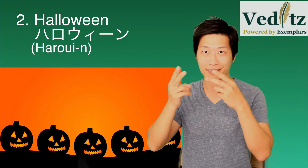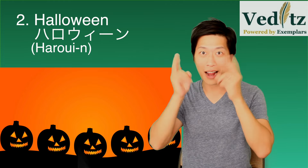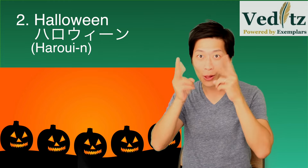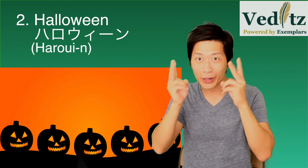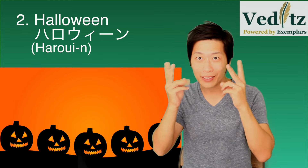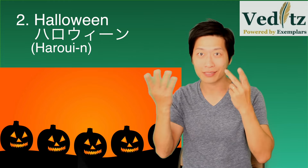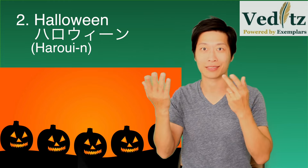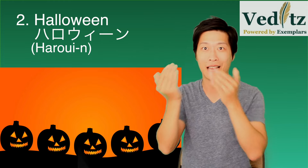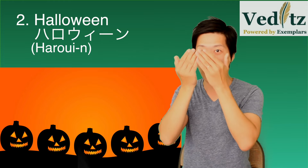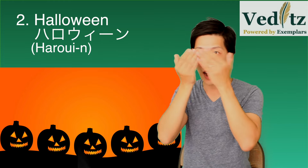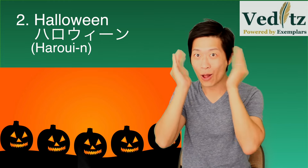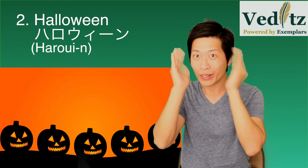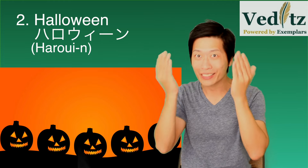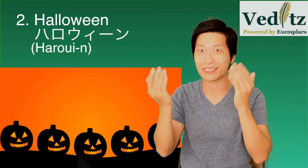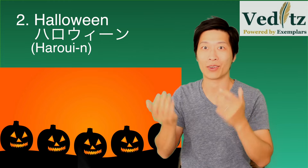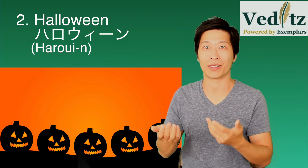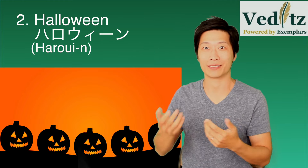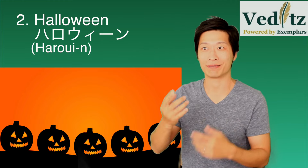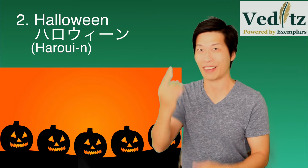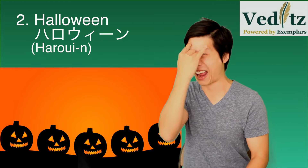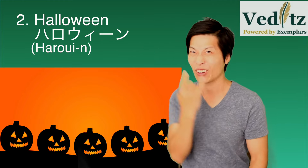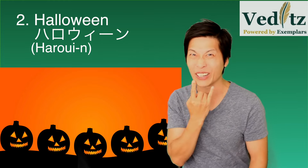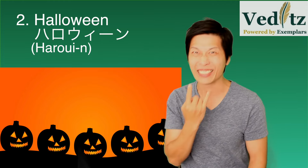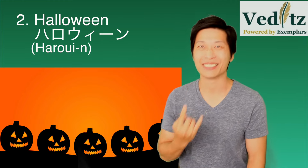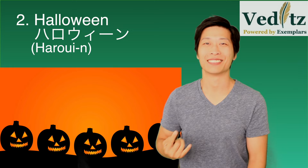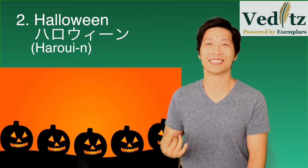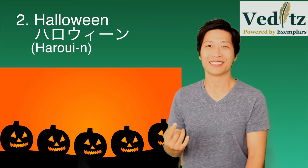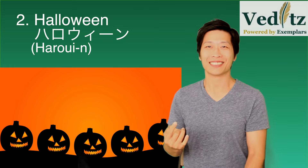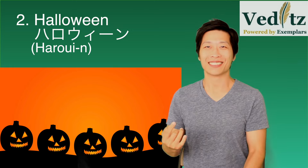"Halloween" there is no Japanese sign for Halloween.